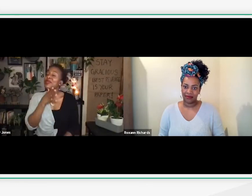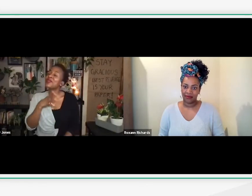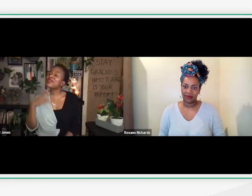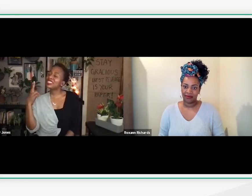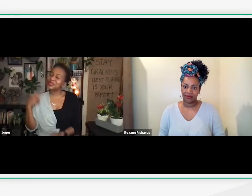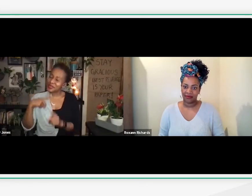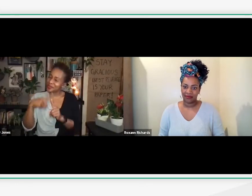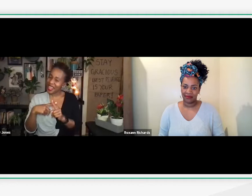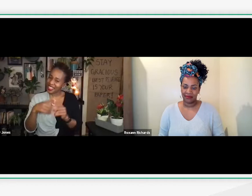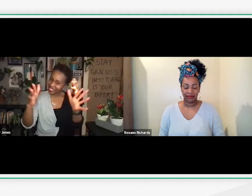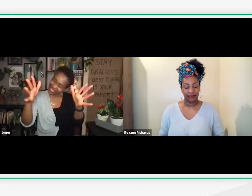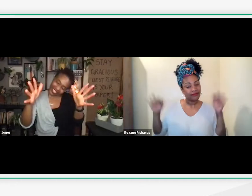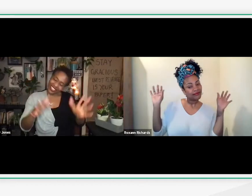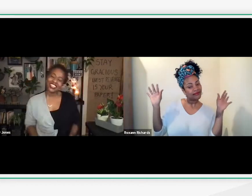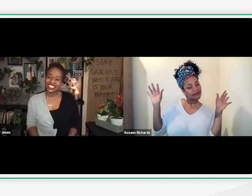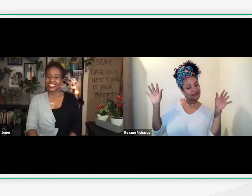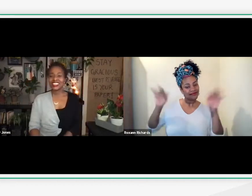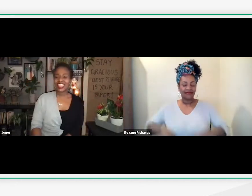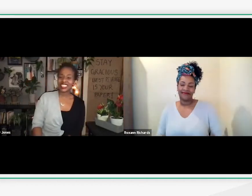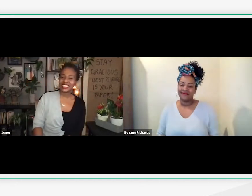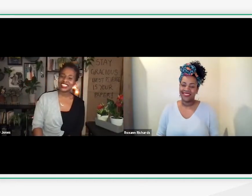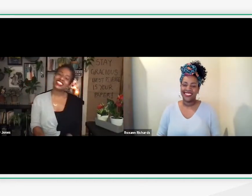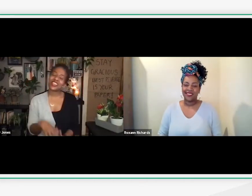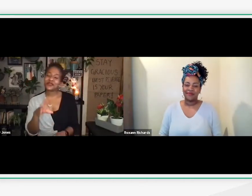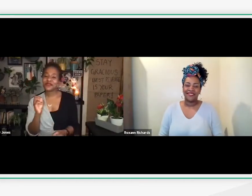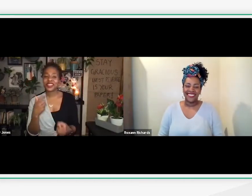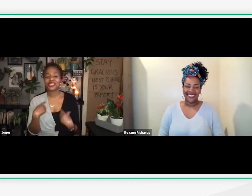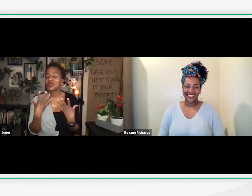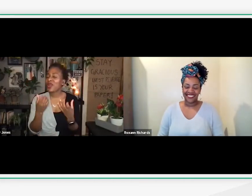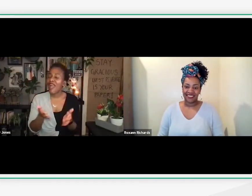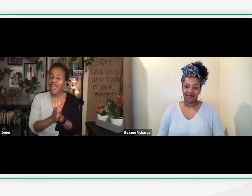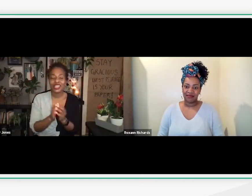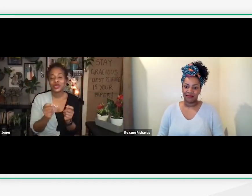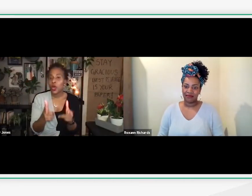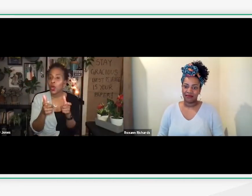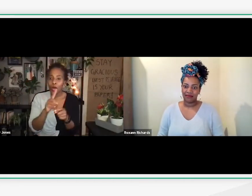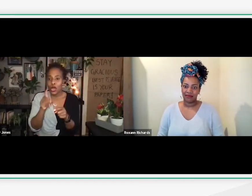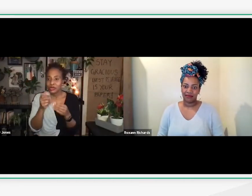community. And, Happy International Women's Month! >>ROXANN RICHARDS: Yes.